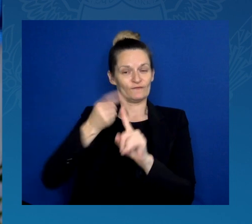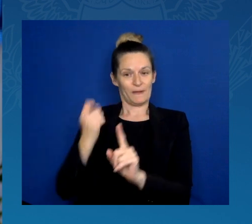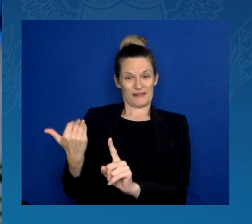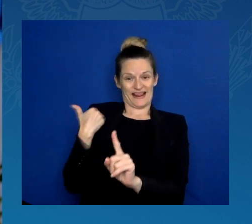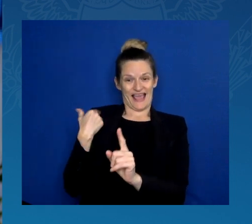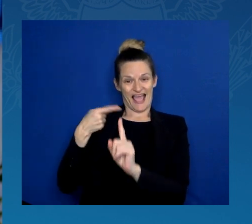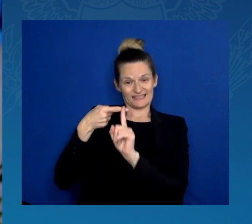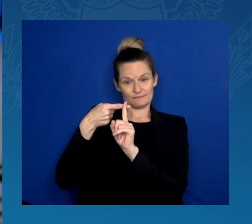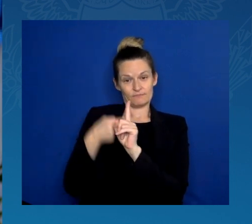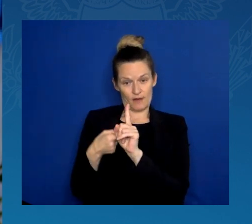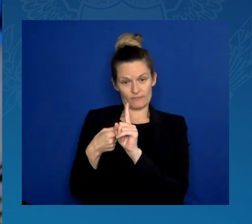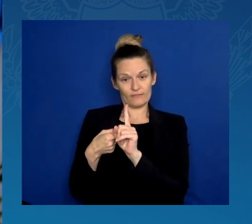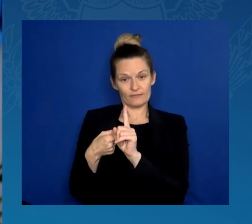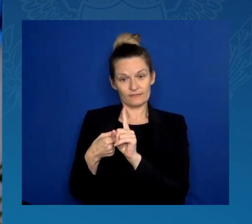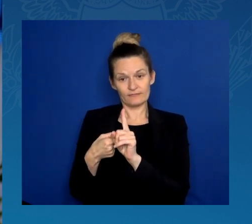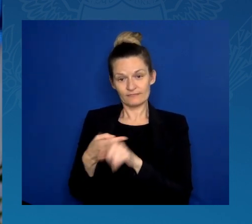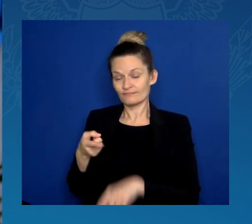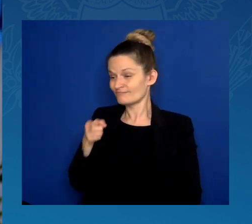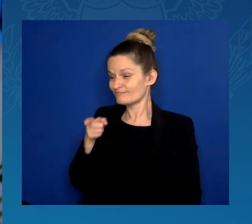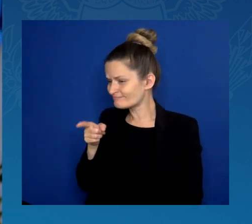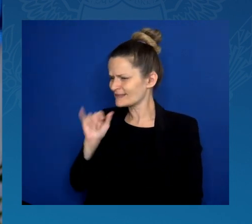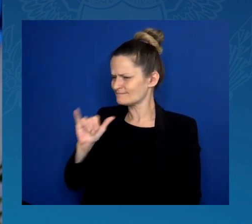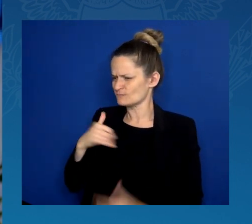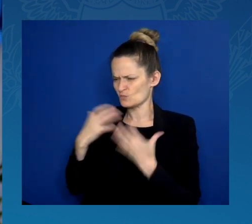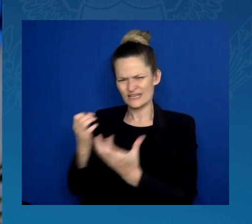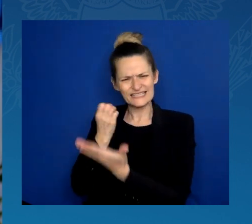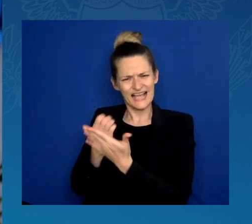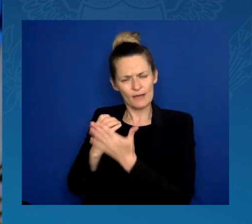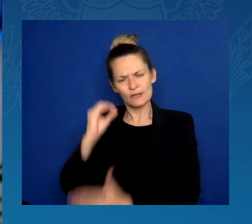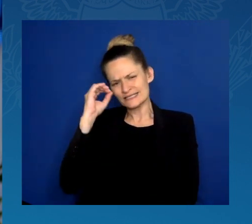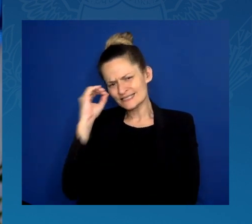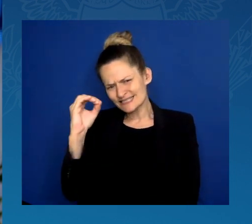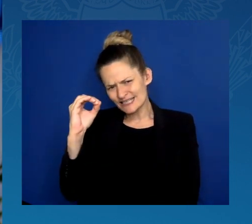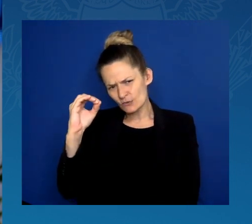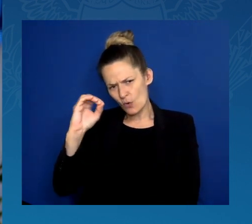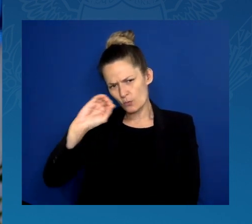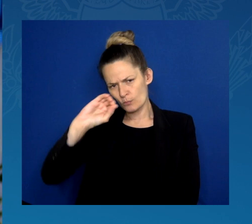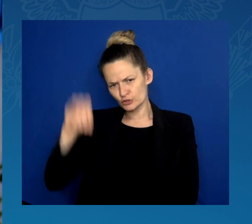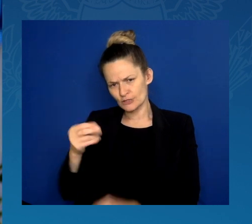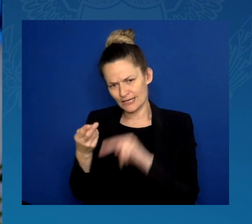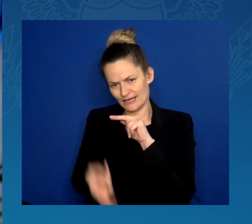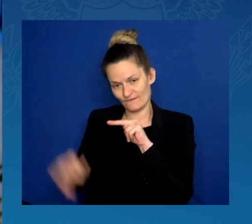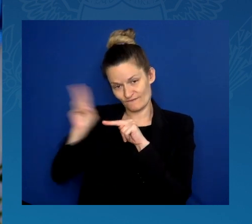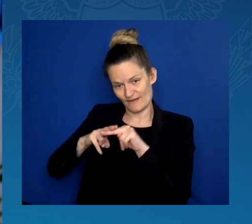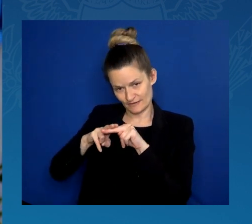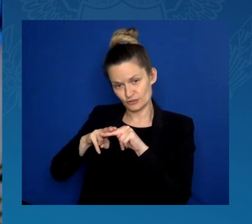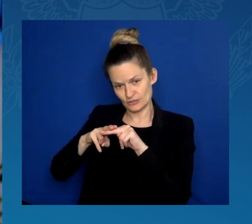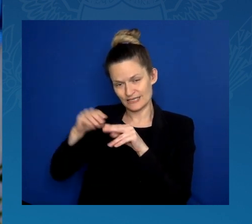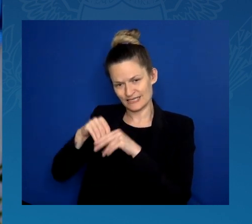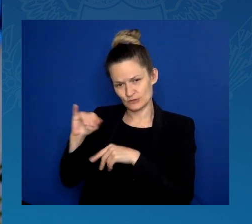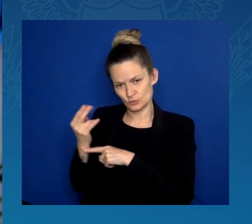In July, we saw a drop in gas prices and a range of other goods,